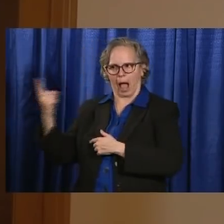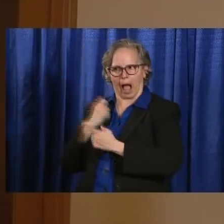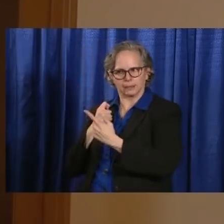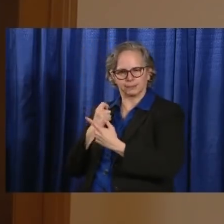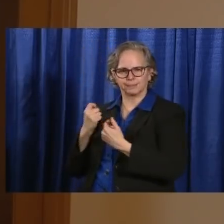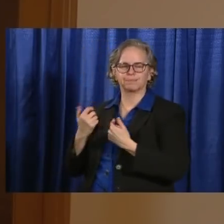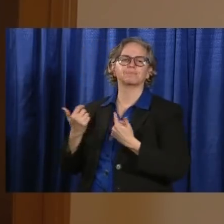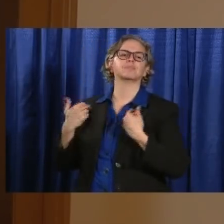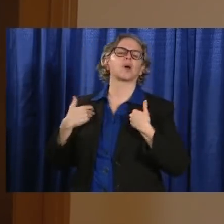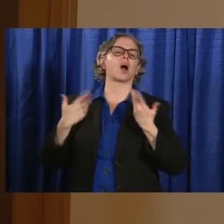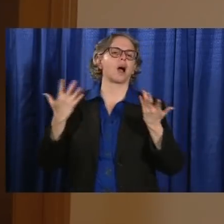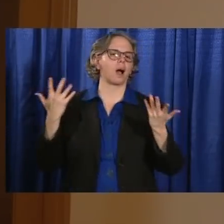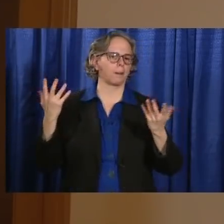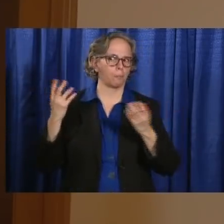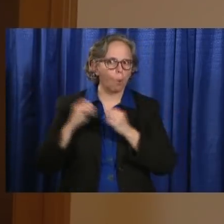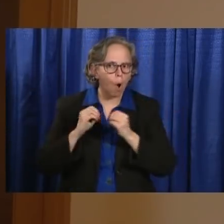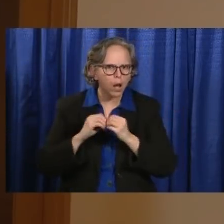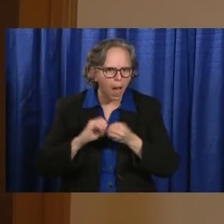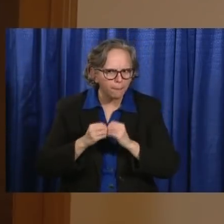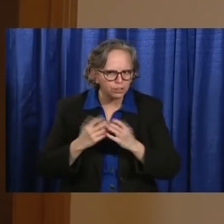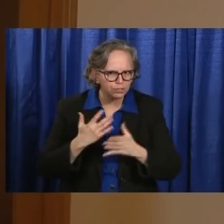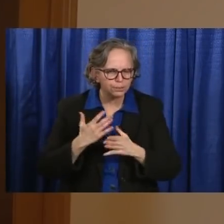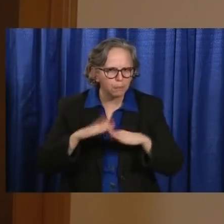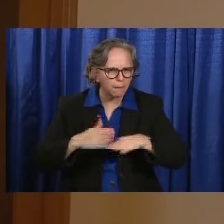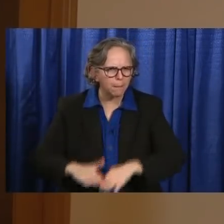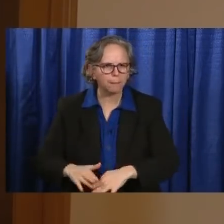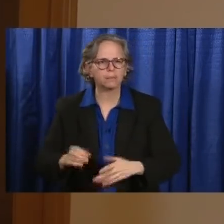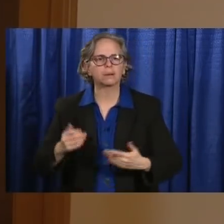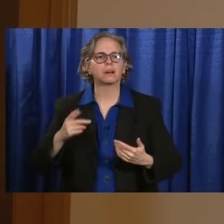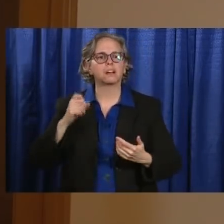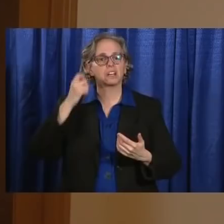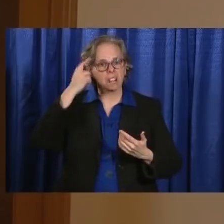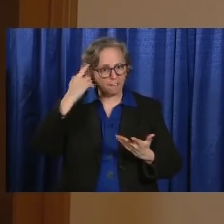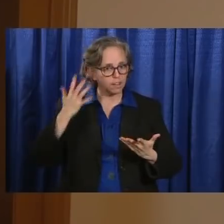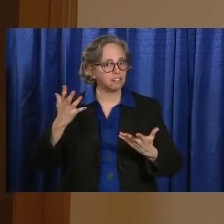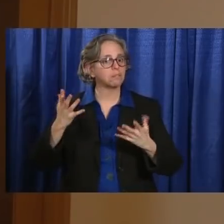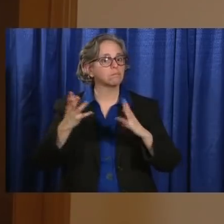THIS IS NEW INFORMATION TODAY RESPONDING TO OUR MEDIA.